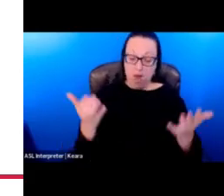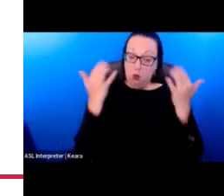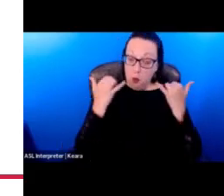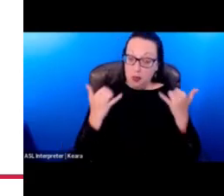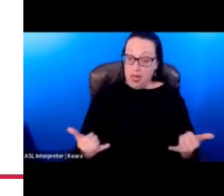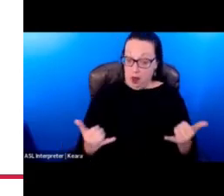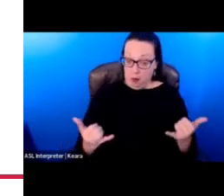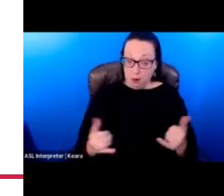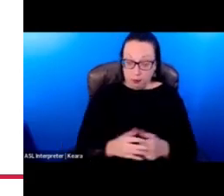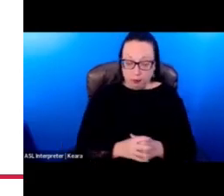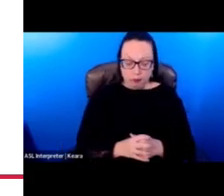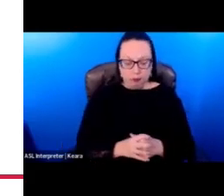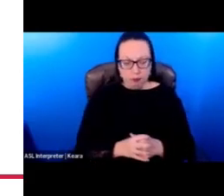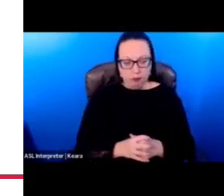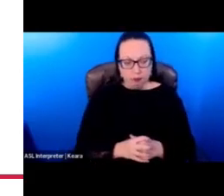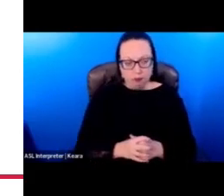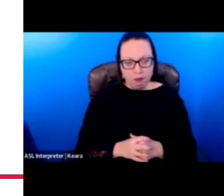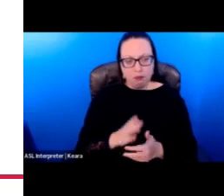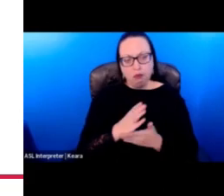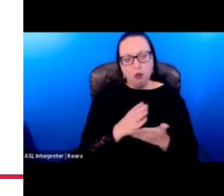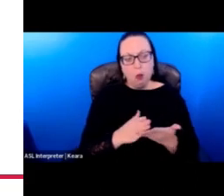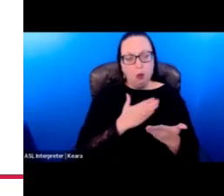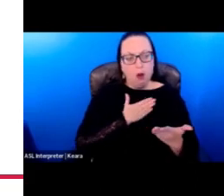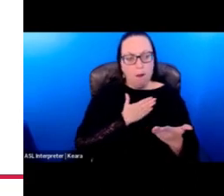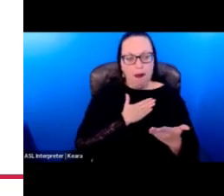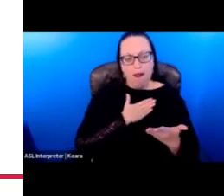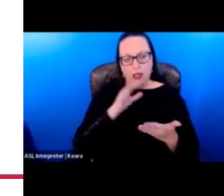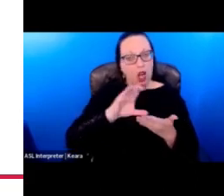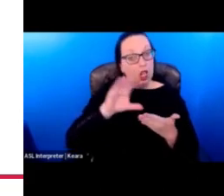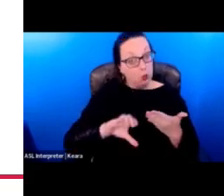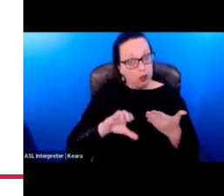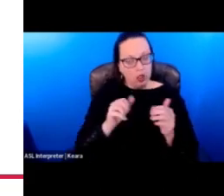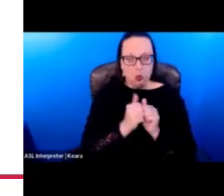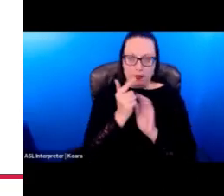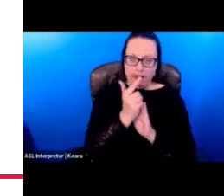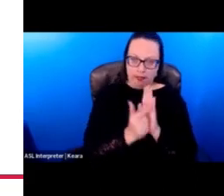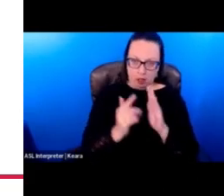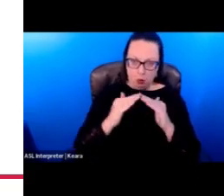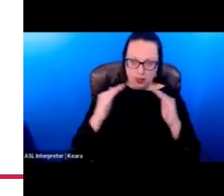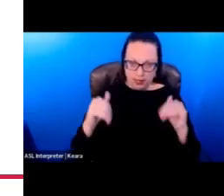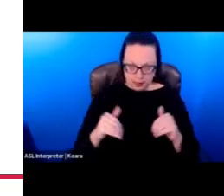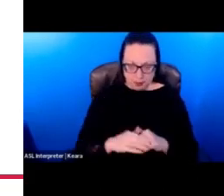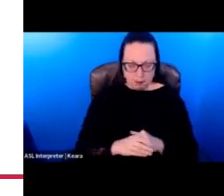I had to, like I said, I, part of my consequences with the legal system, and getting out of